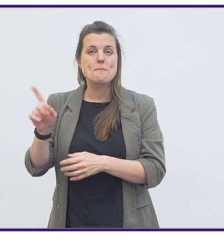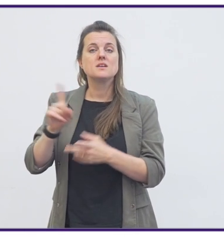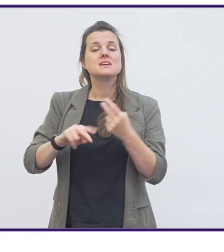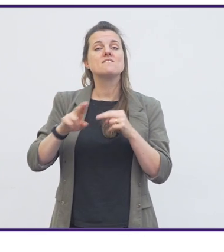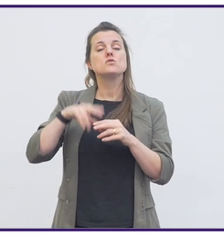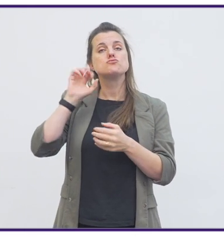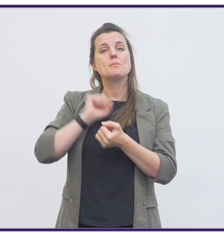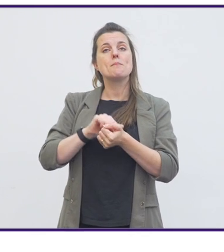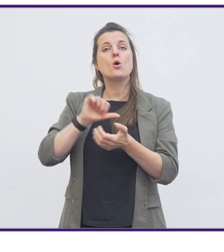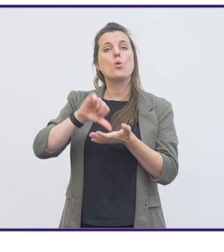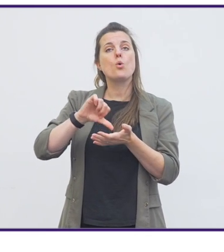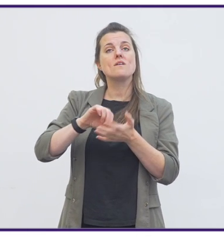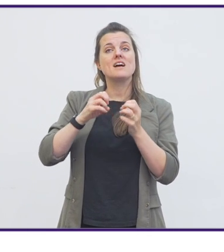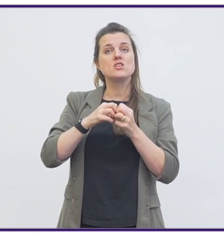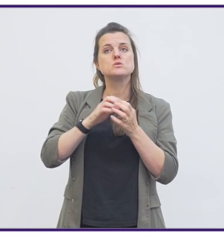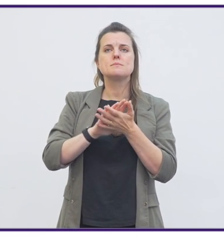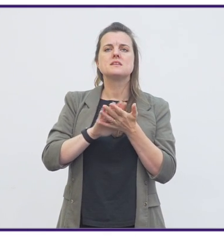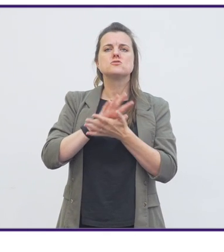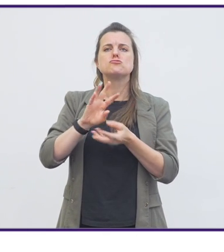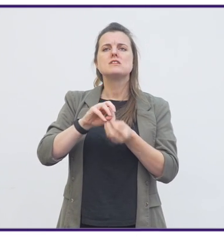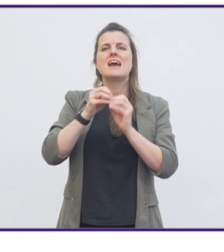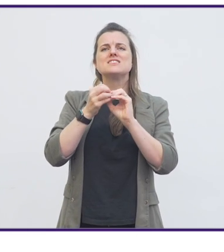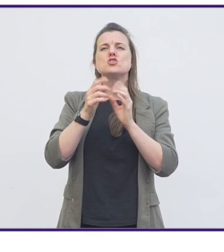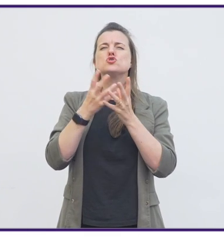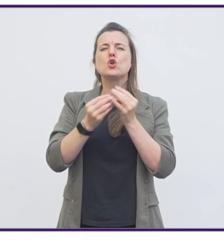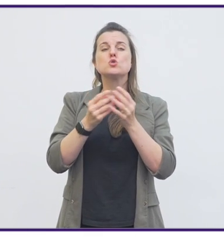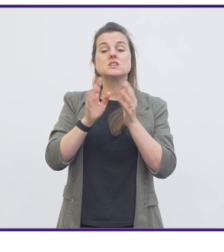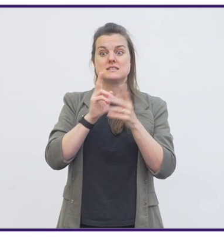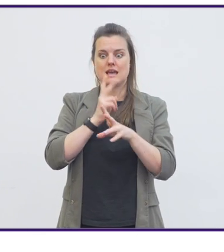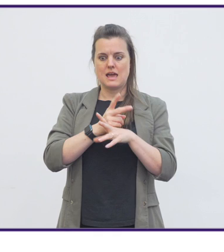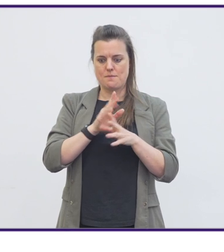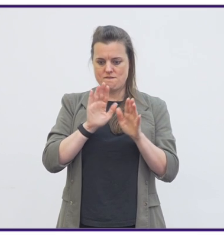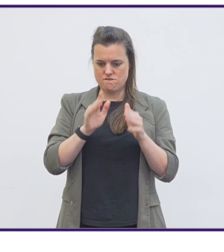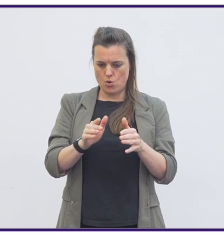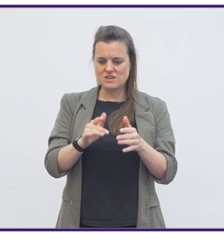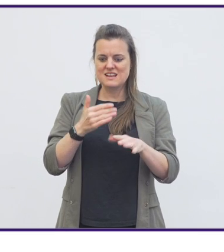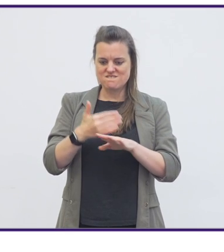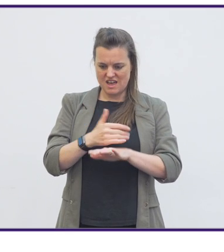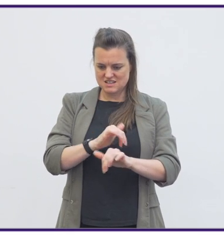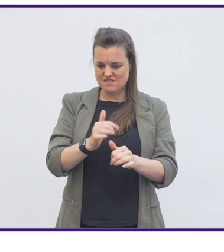you will create solutions that stay focused, effective, and not over-complicated.